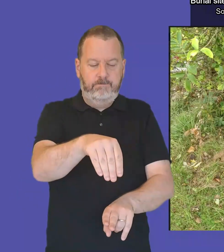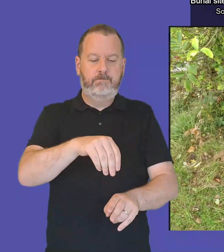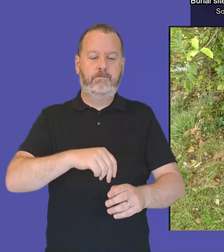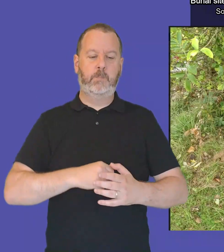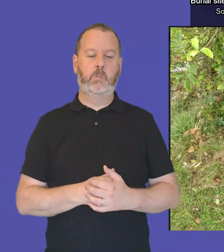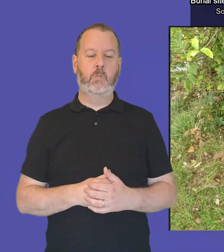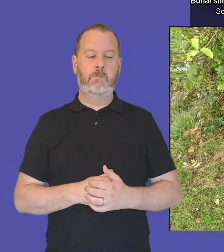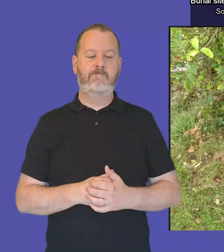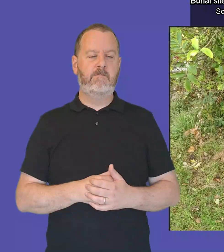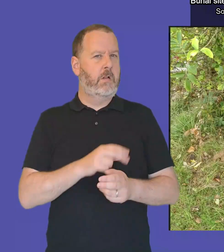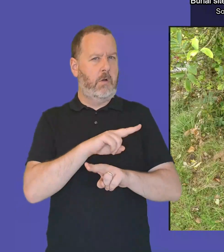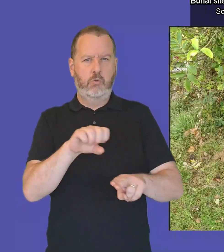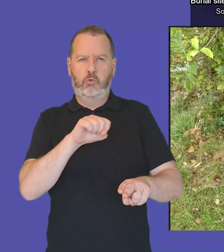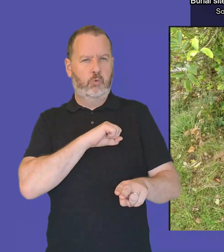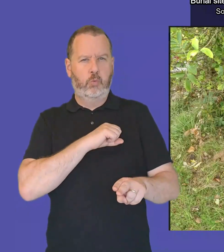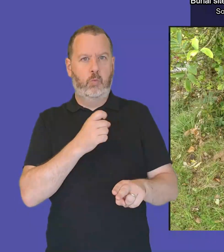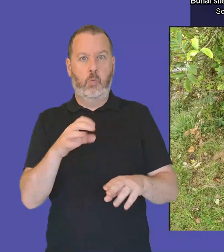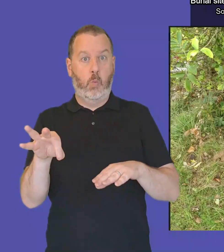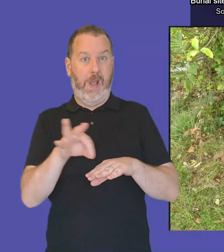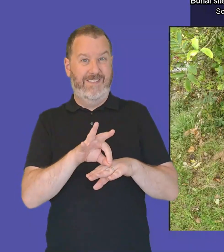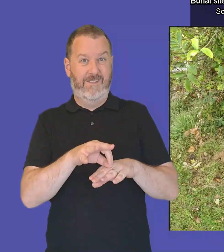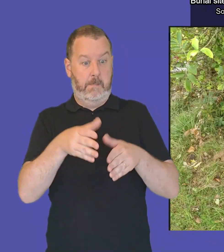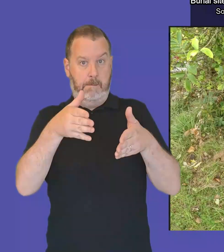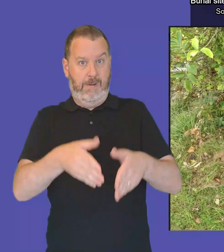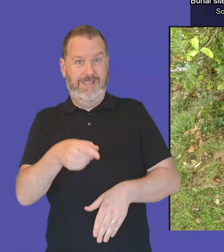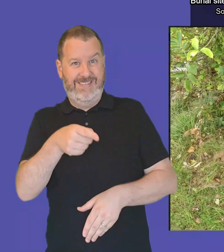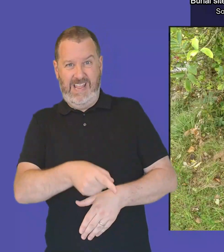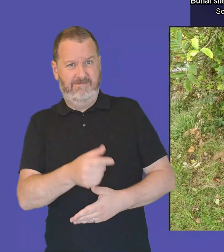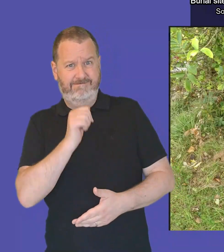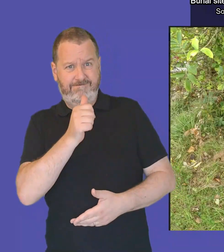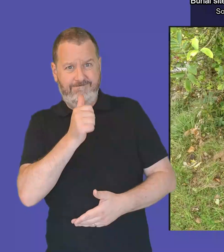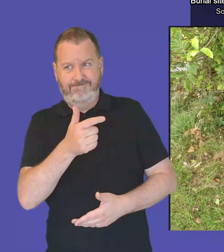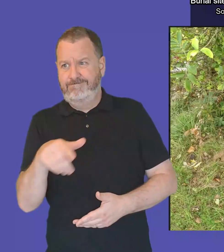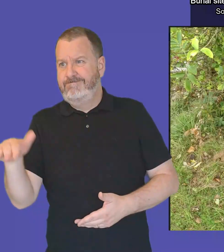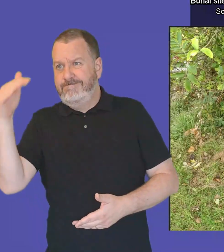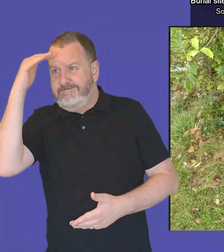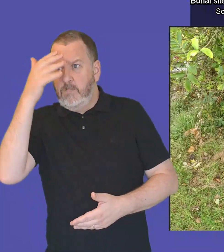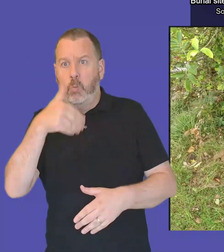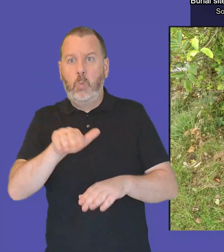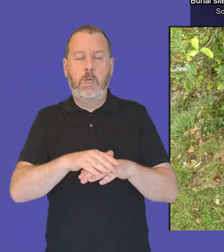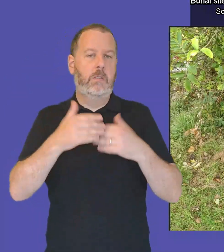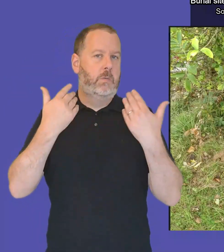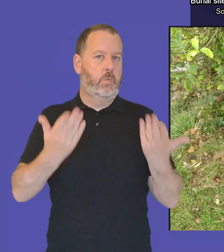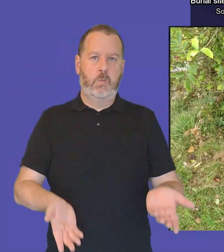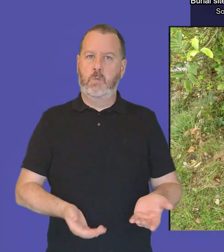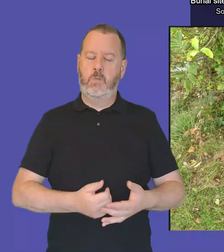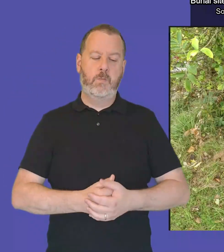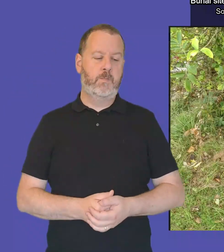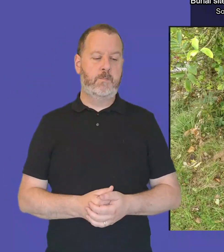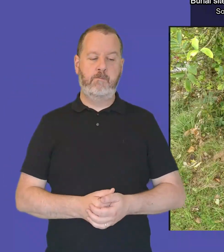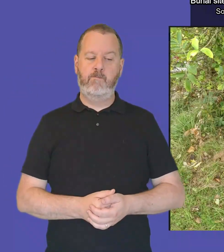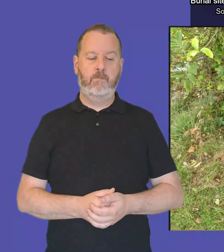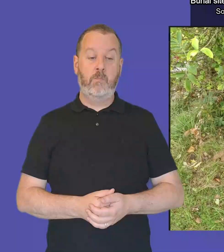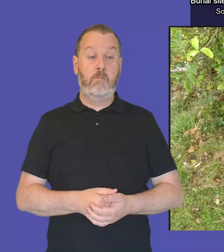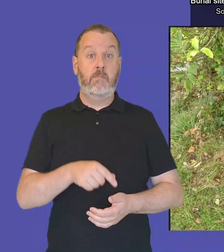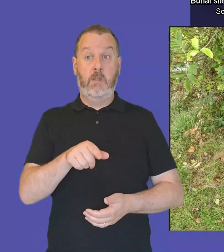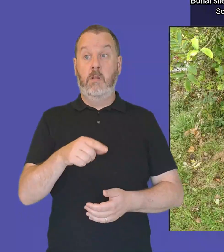I am unsure where his wife is buried.